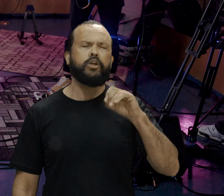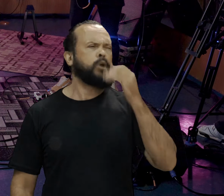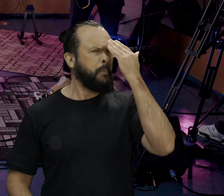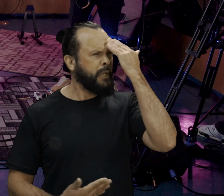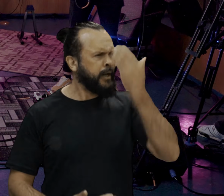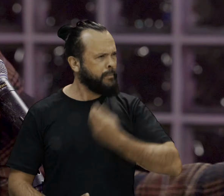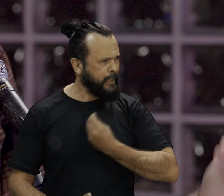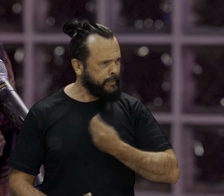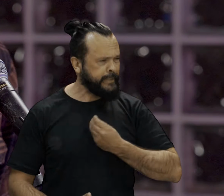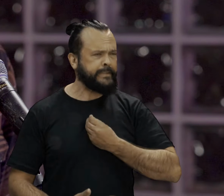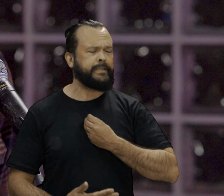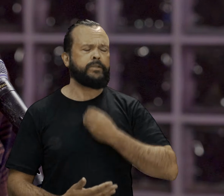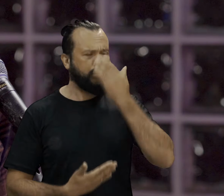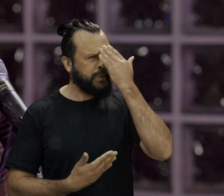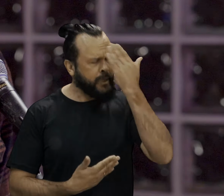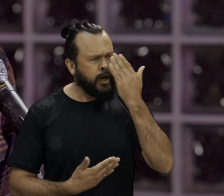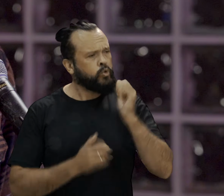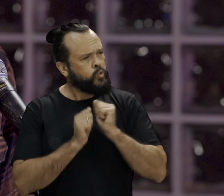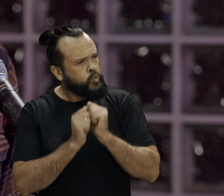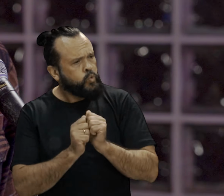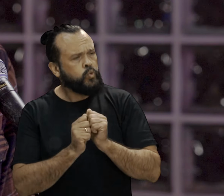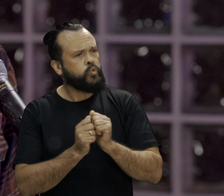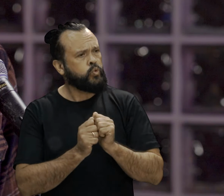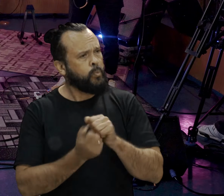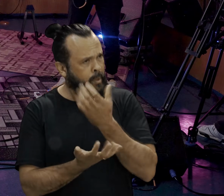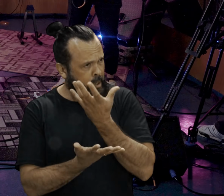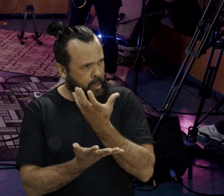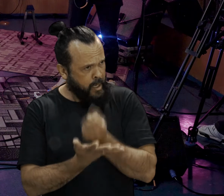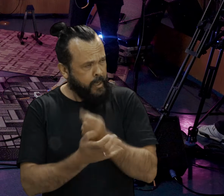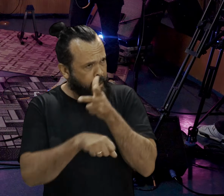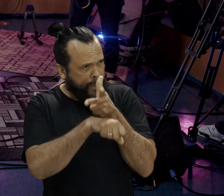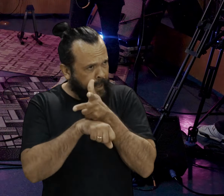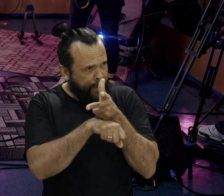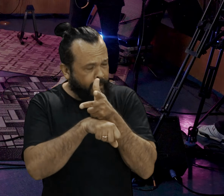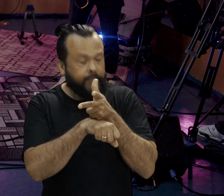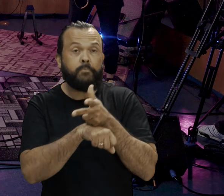thank you for coming here to the studio to record with me. To finish, I want to ask: